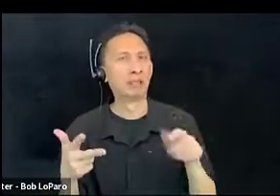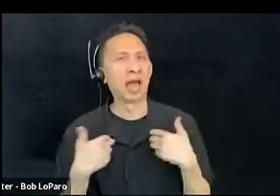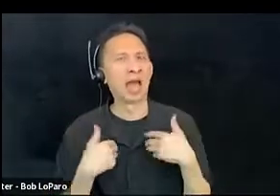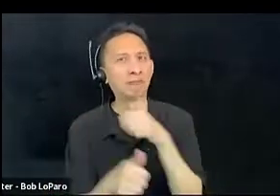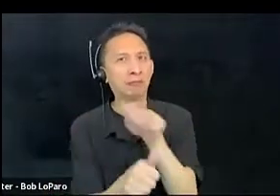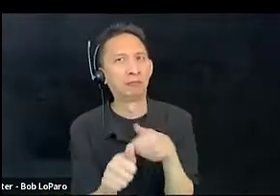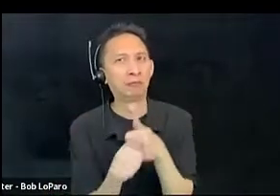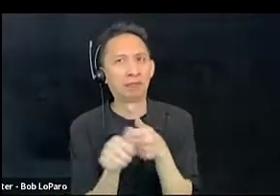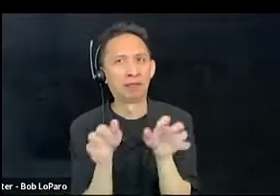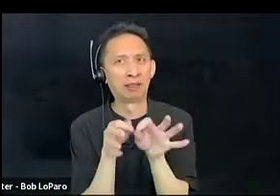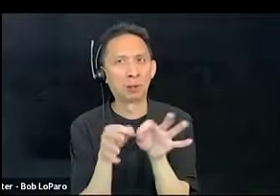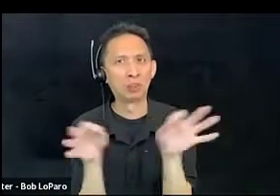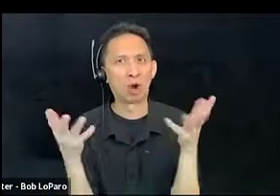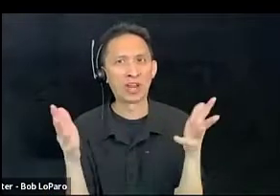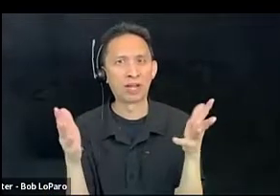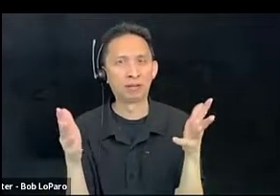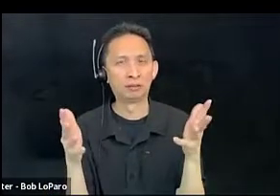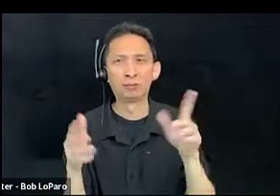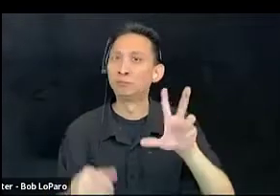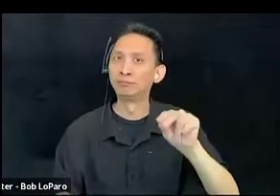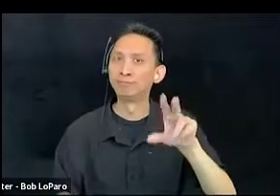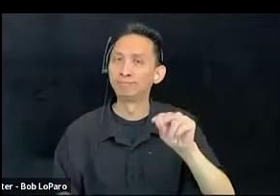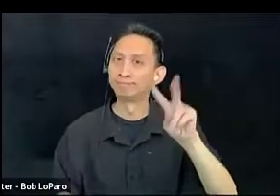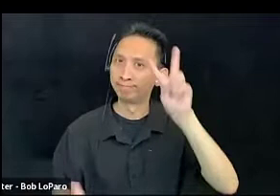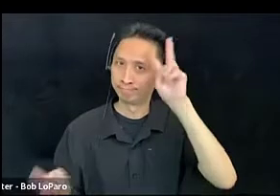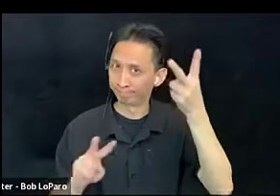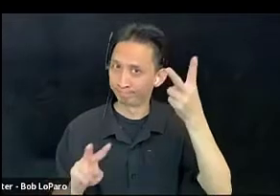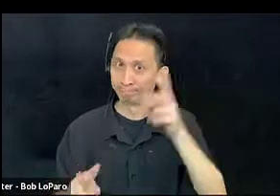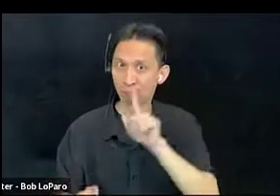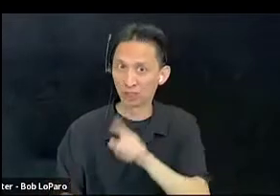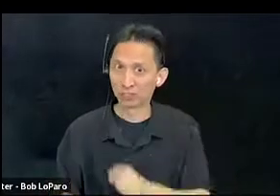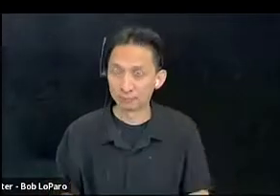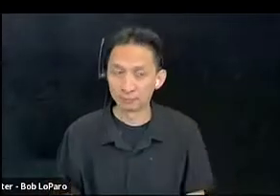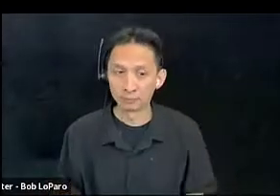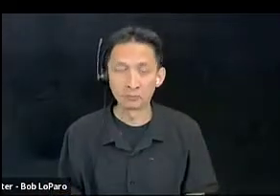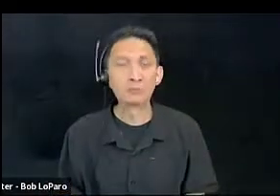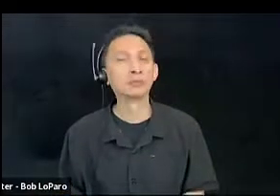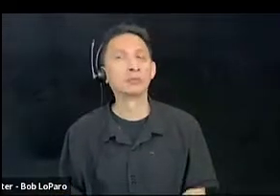But a lot of the assessment protocol